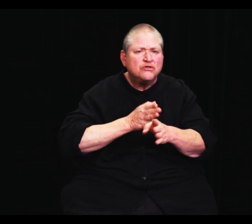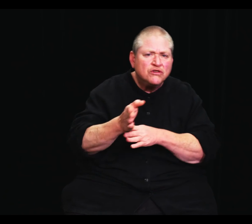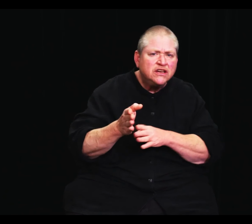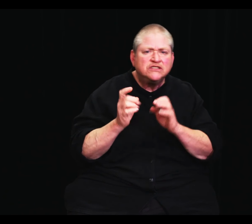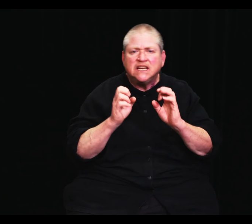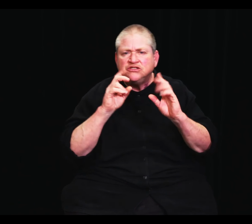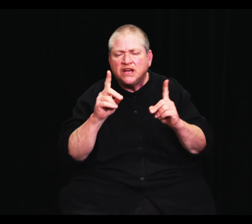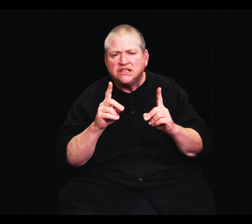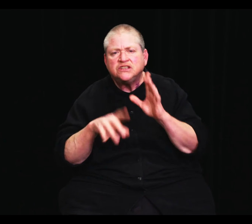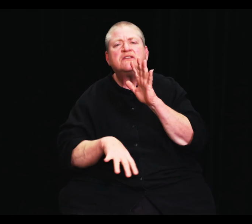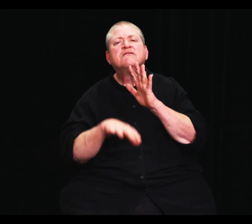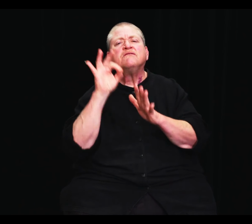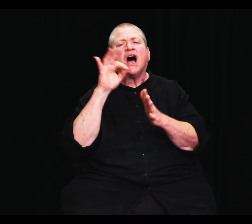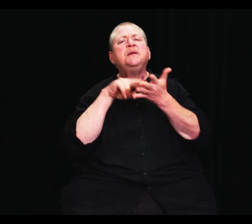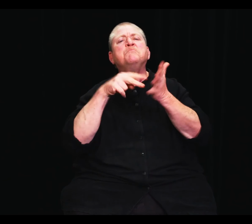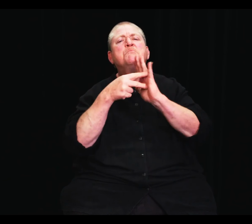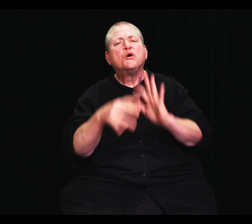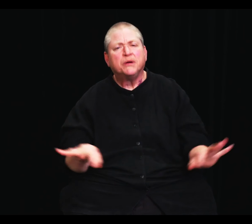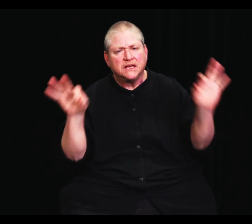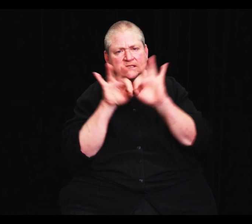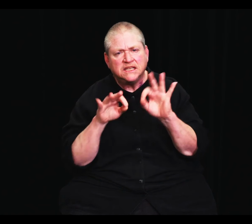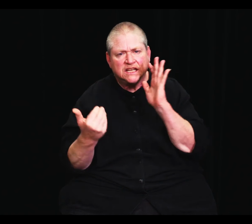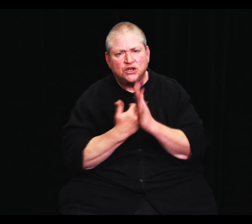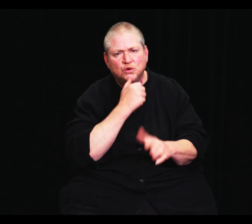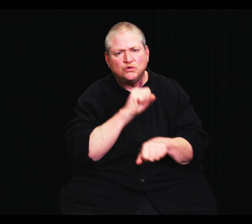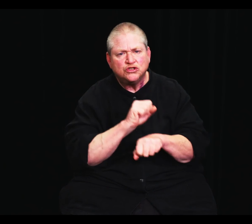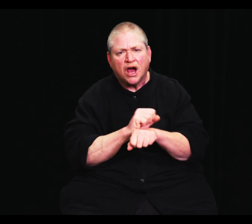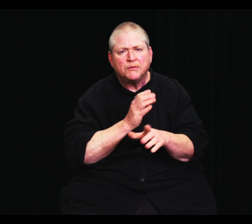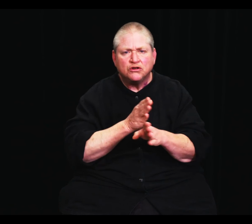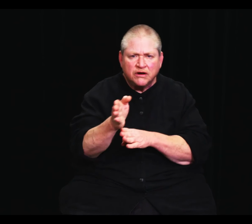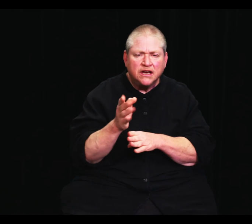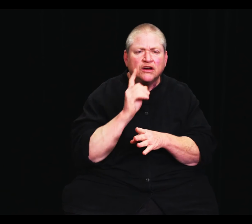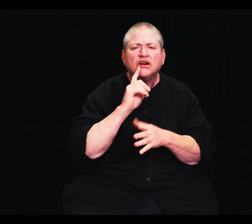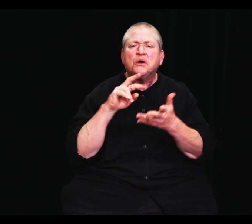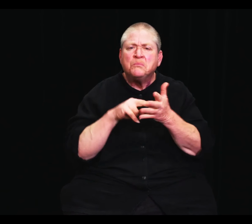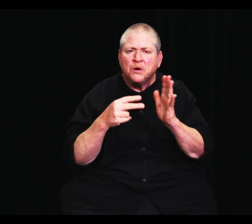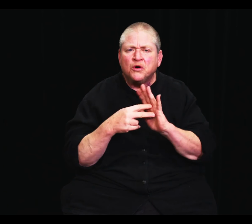When you have reached the hilltop and you are deciding on your next job, next step, careers, and future education,